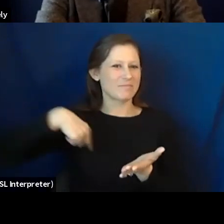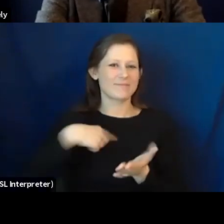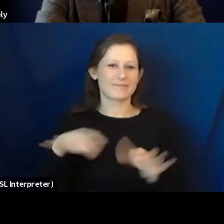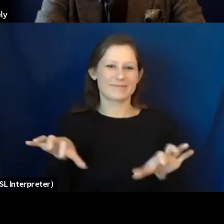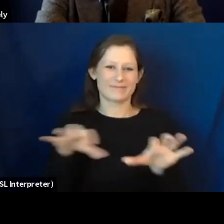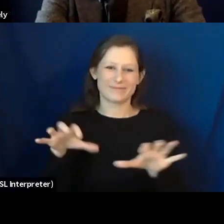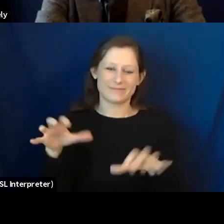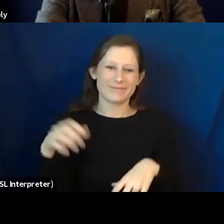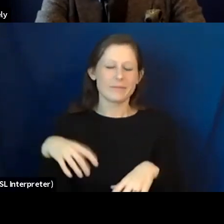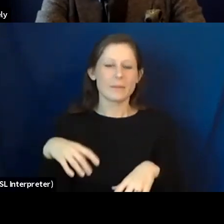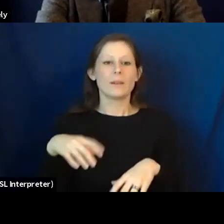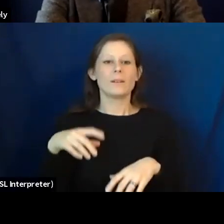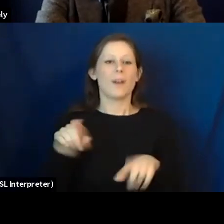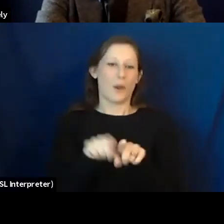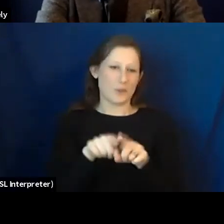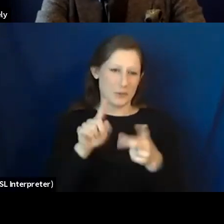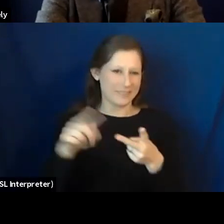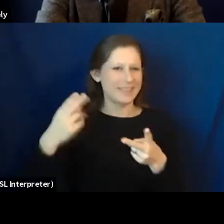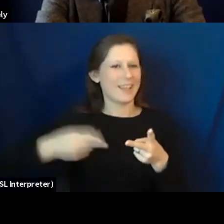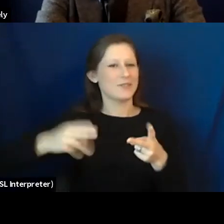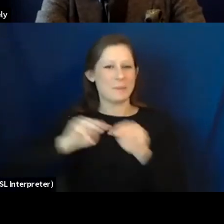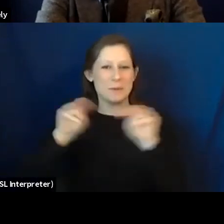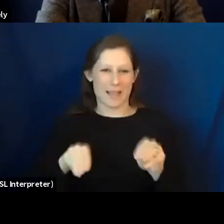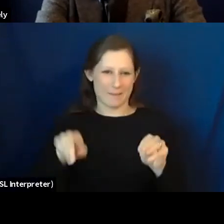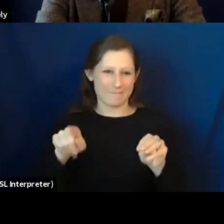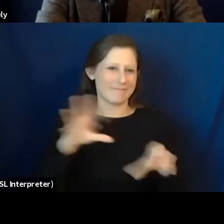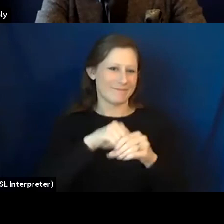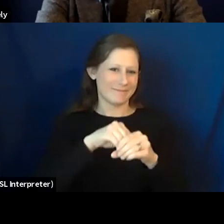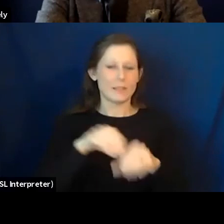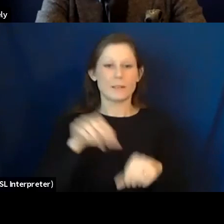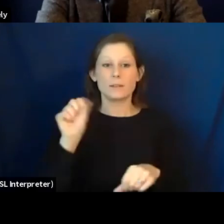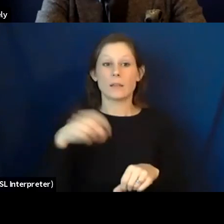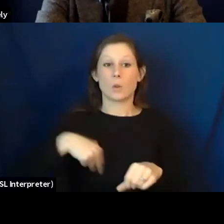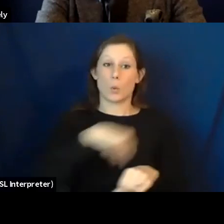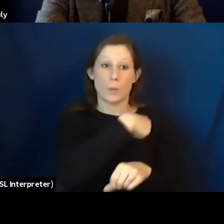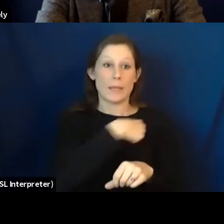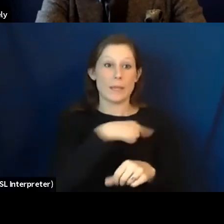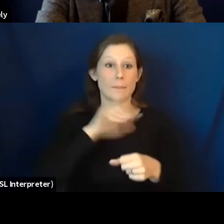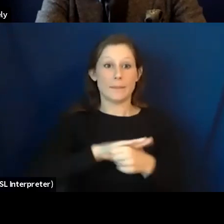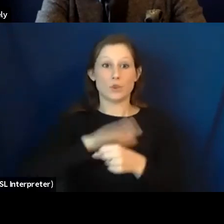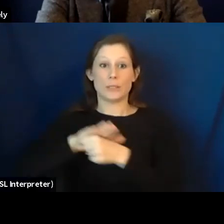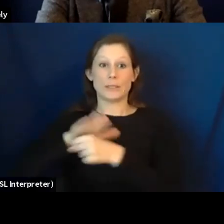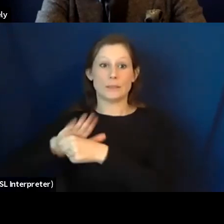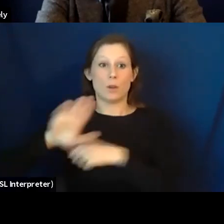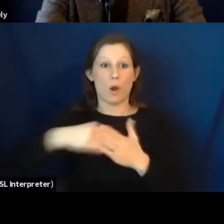also at the history museum but yes um we commissioned all these different um dance companies and